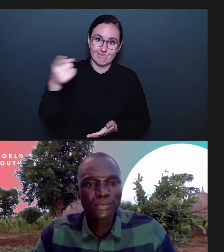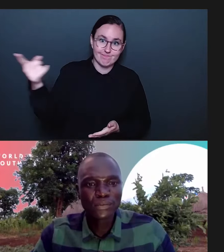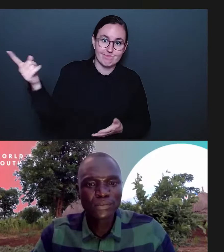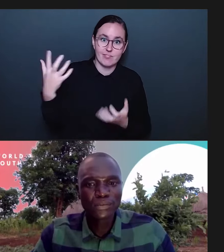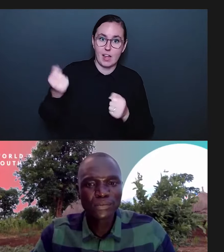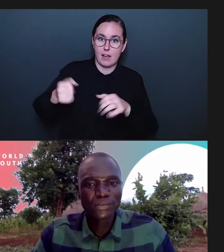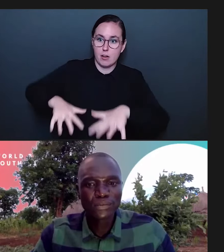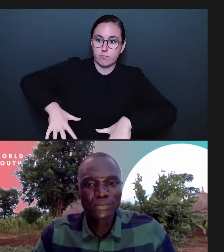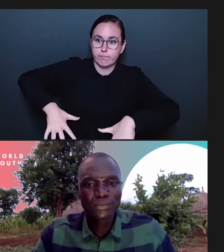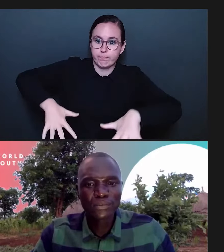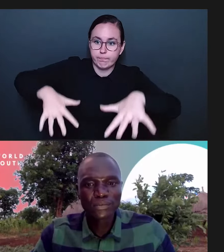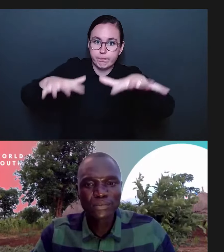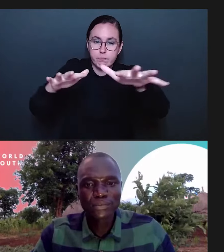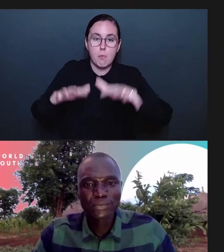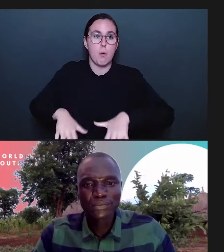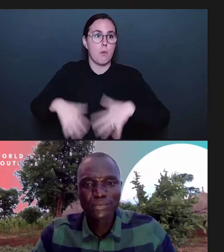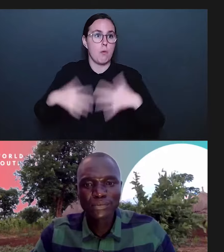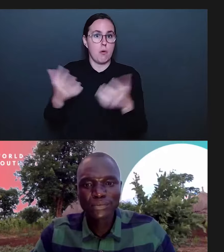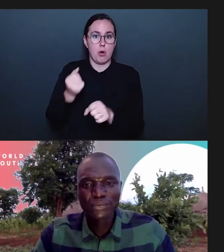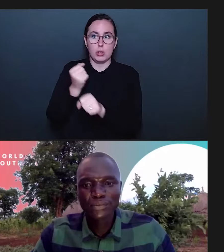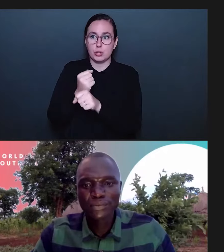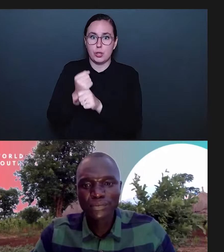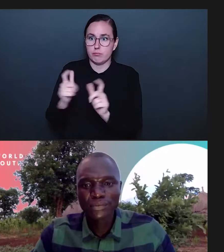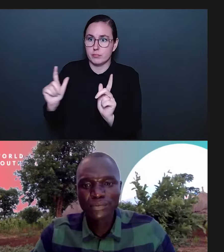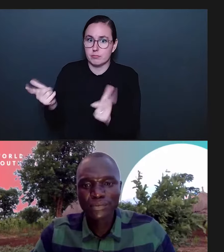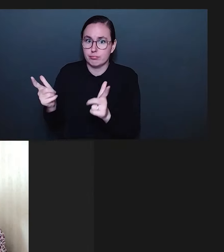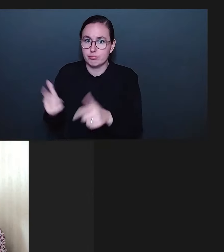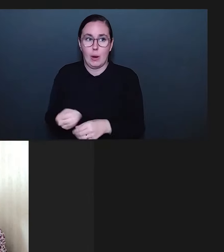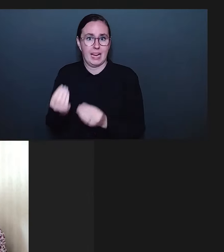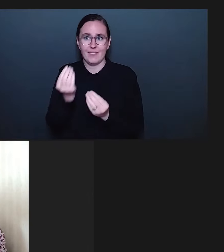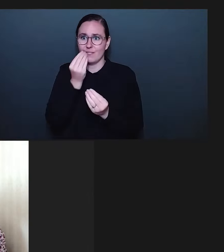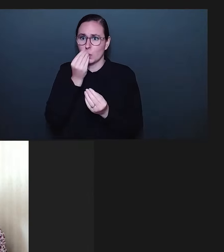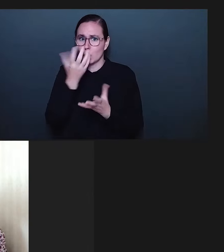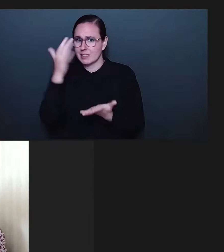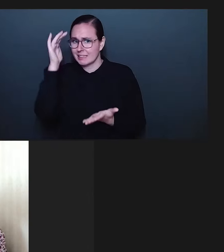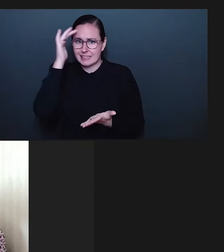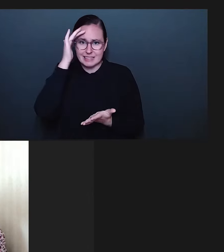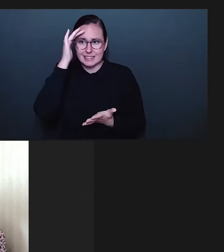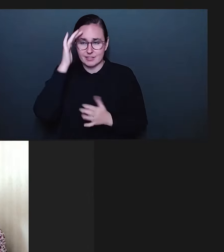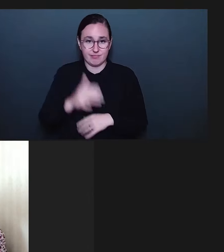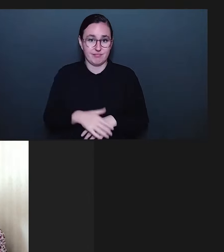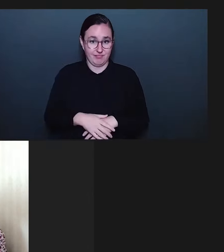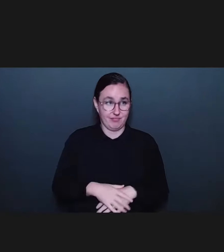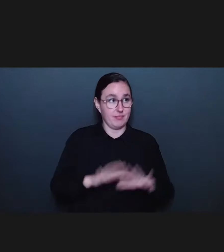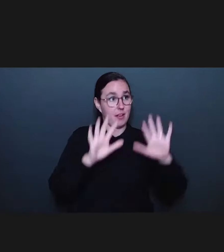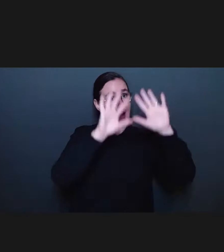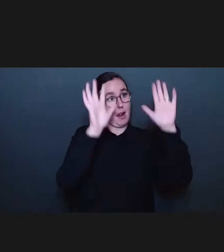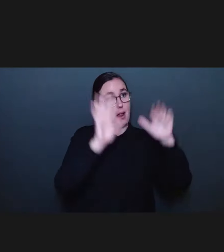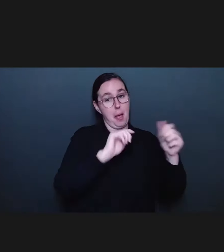Bank predicts that climate change could force 216 million people across six world regions to